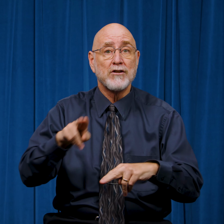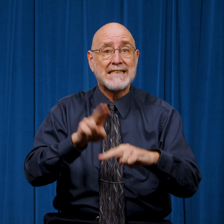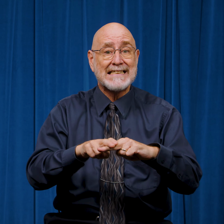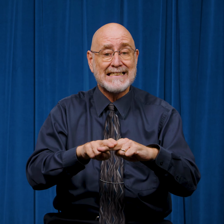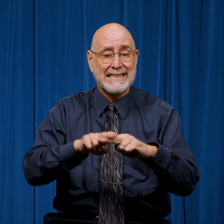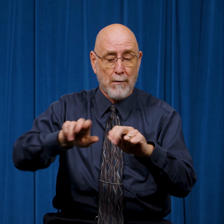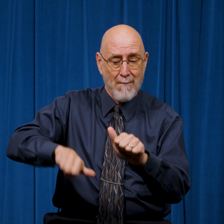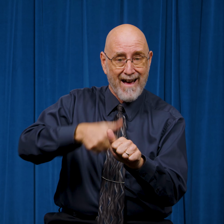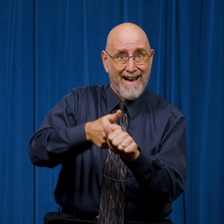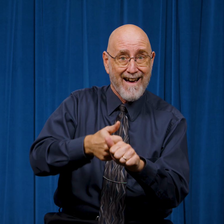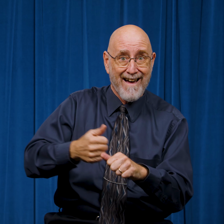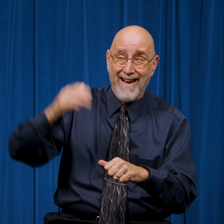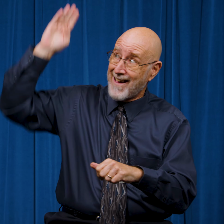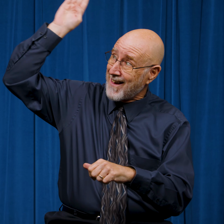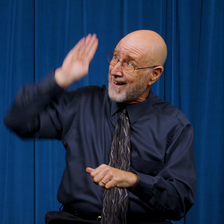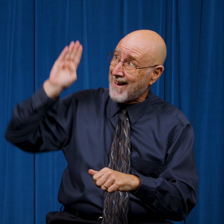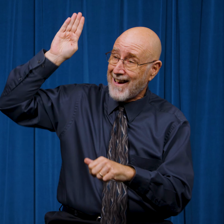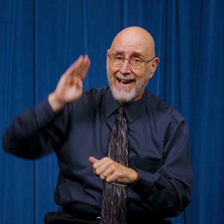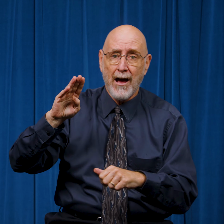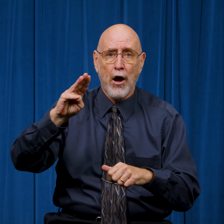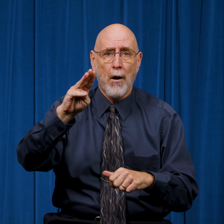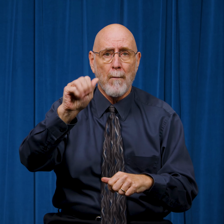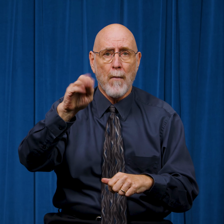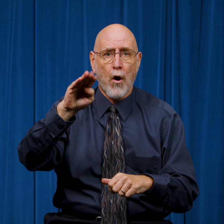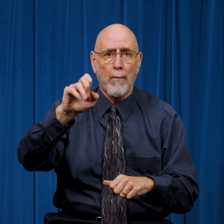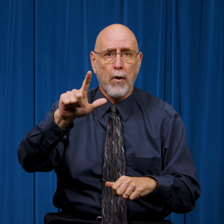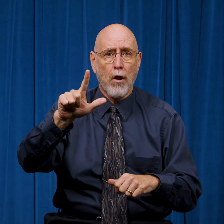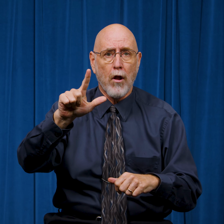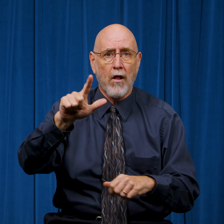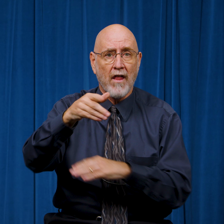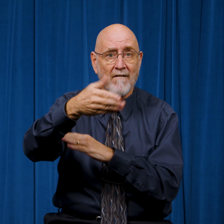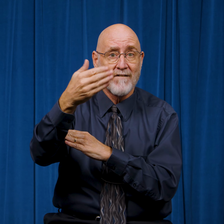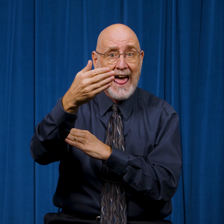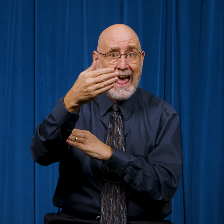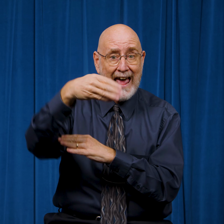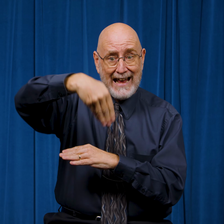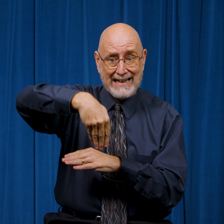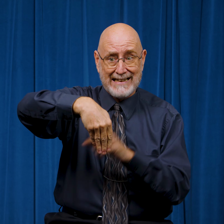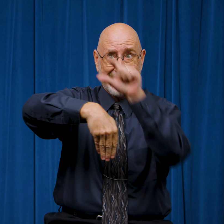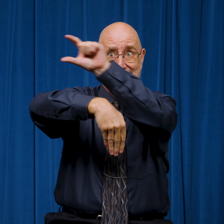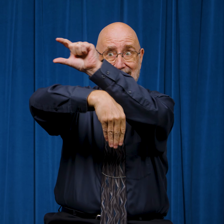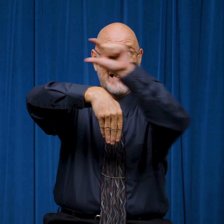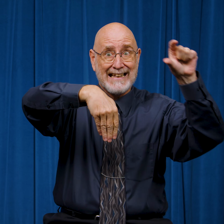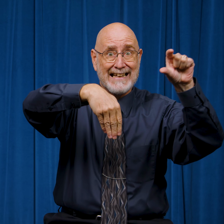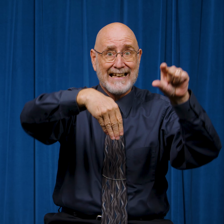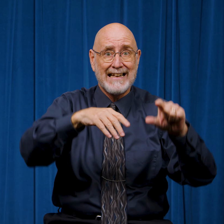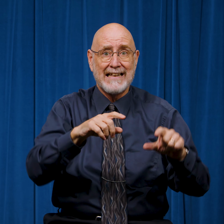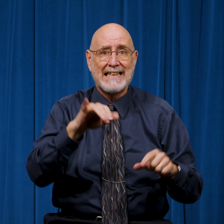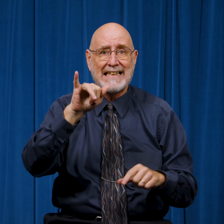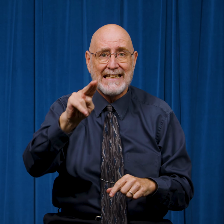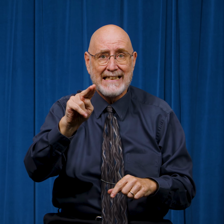engraved in marble above the flag, the words, "In God We Trust."